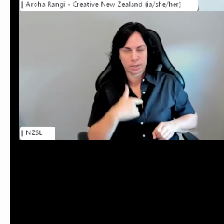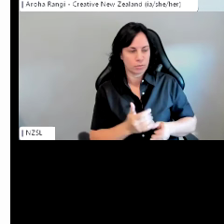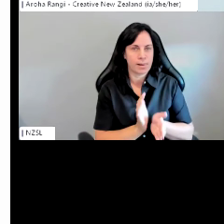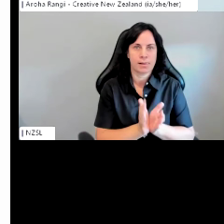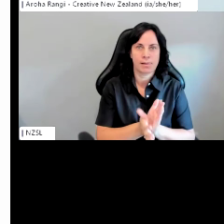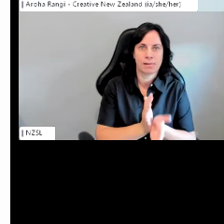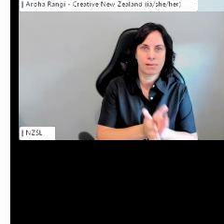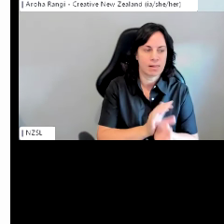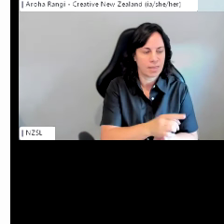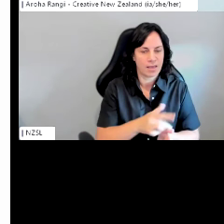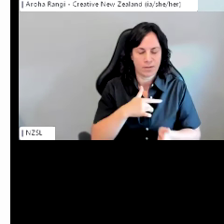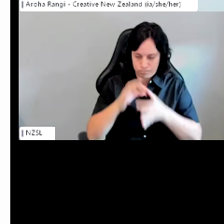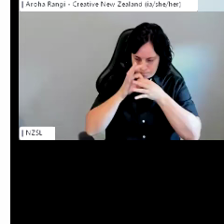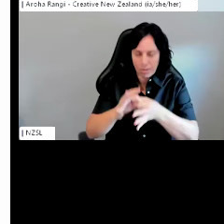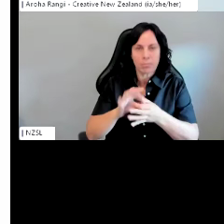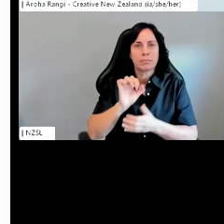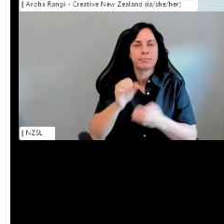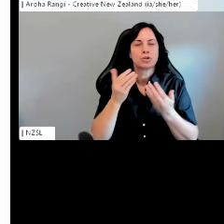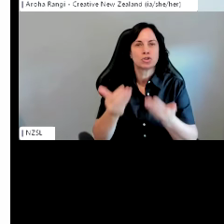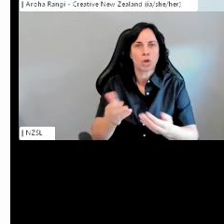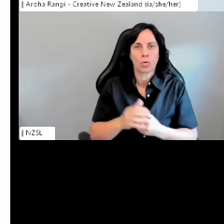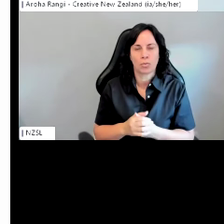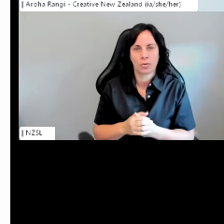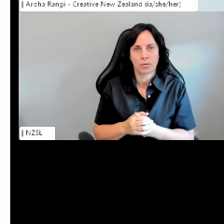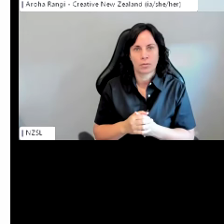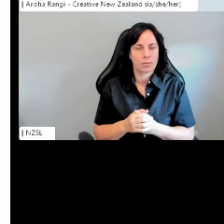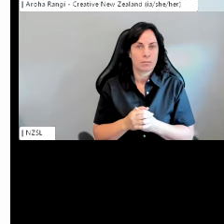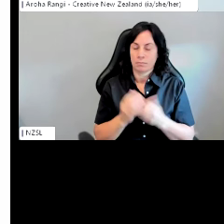connect to them. And we know for many of them that will mean something video and audio. And it will